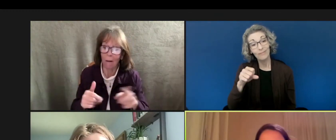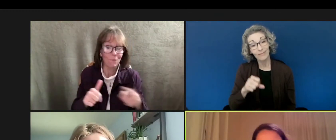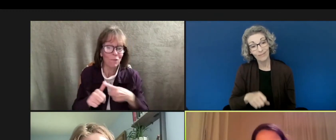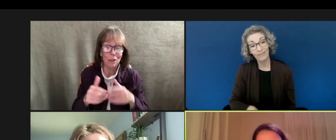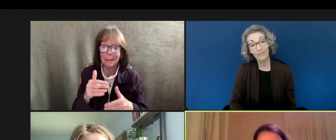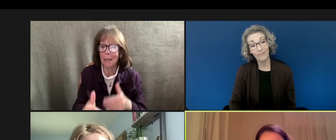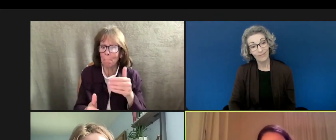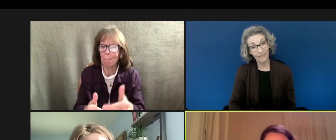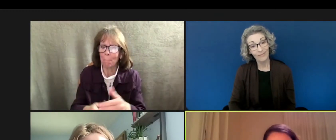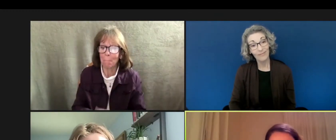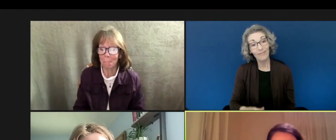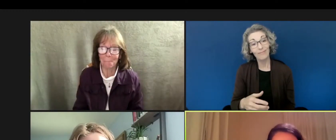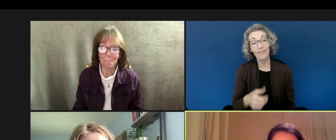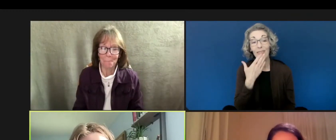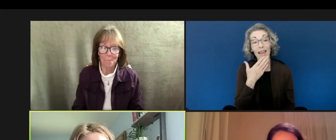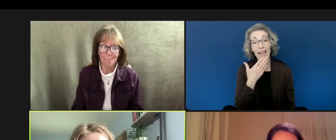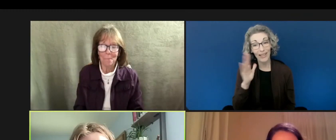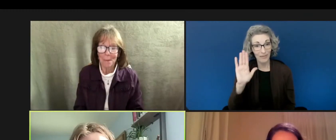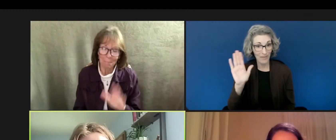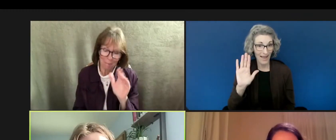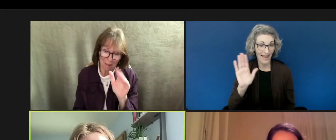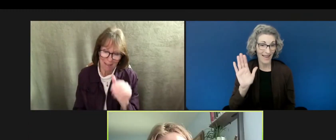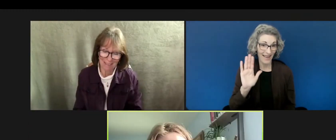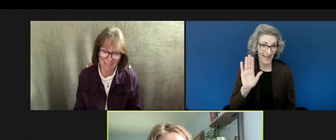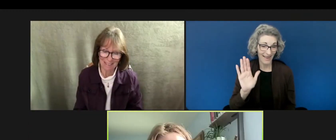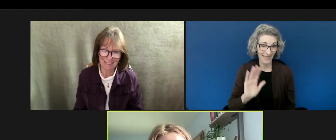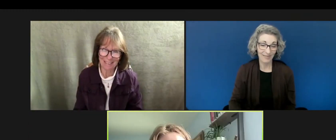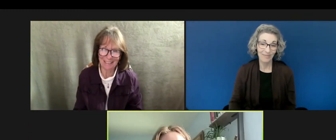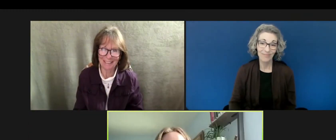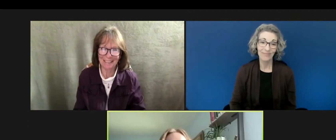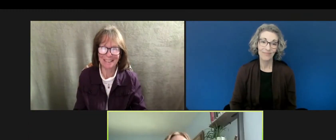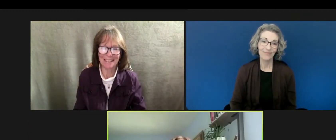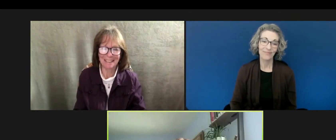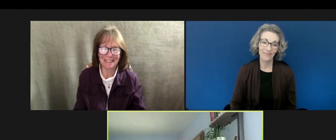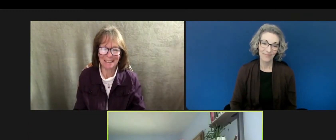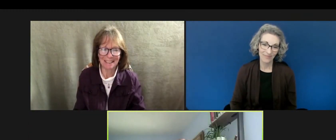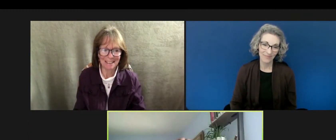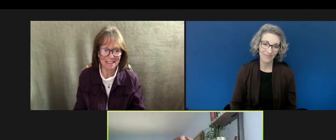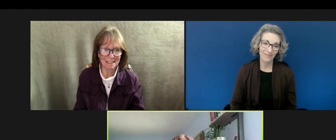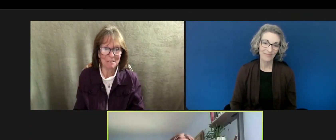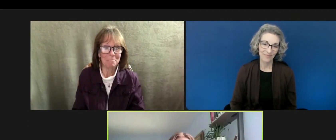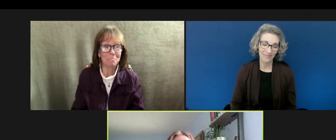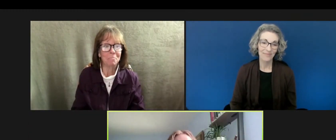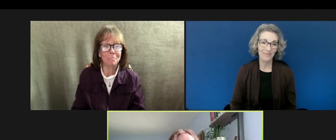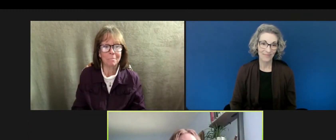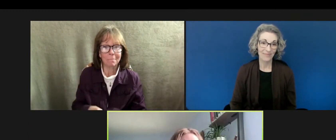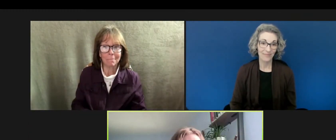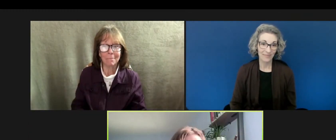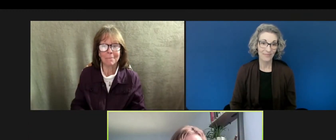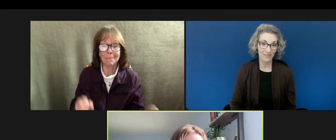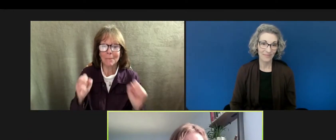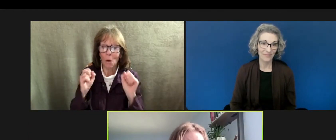For me, too, bye. Bye, bye. Okay, everyone, so